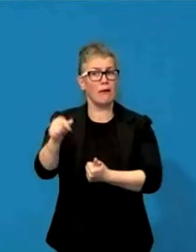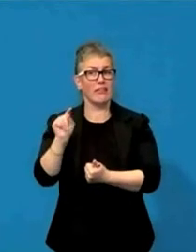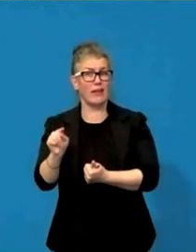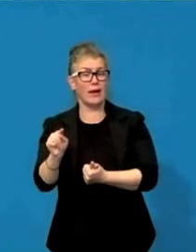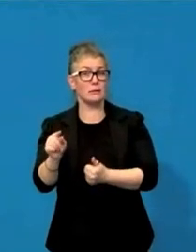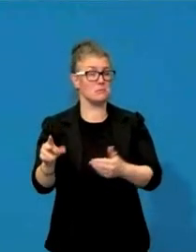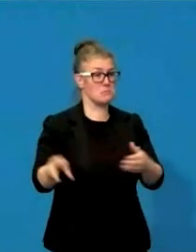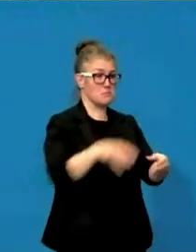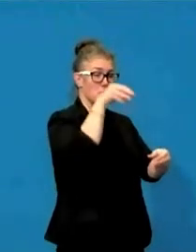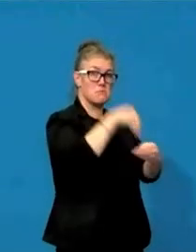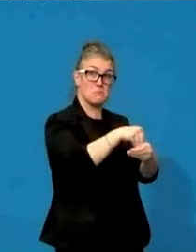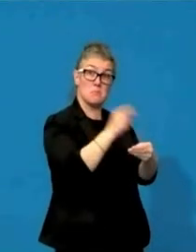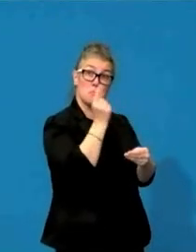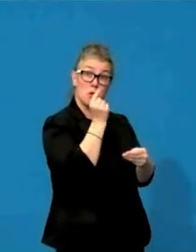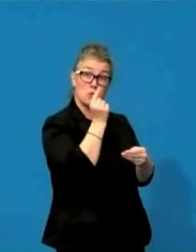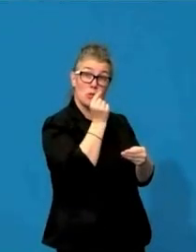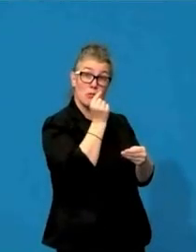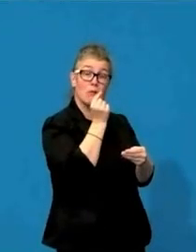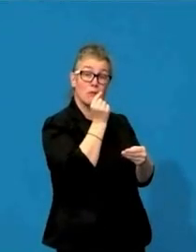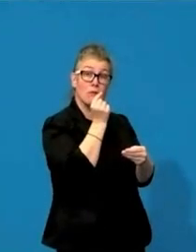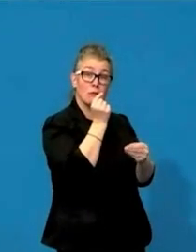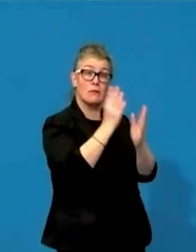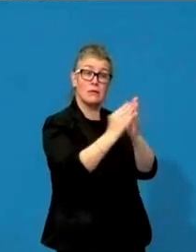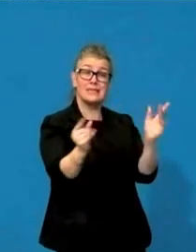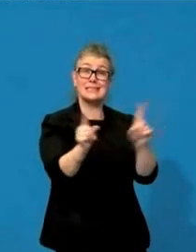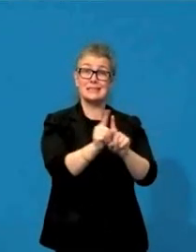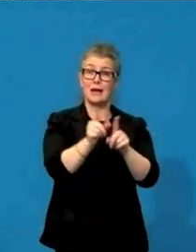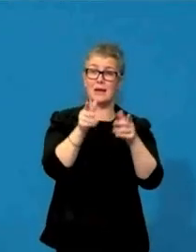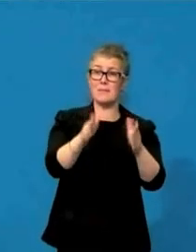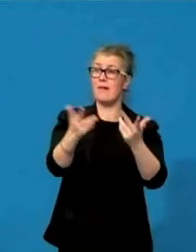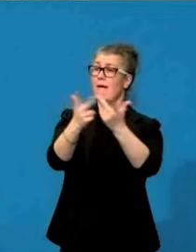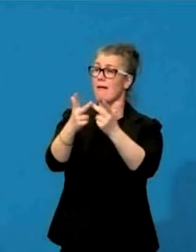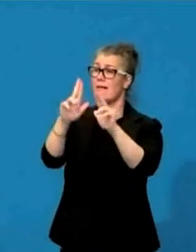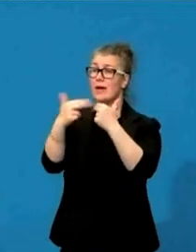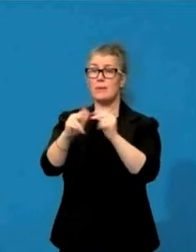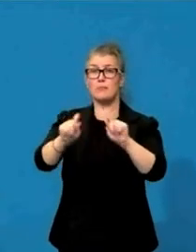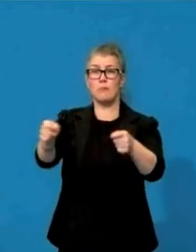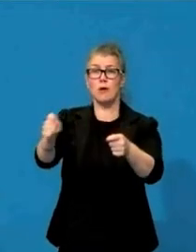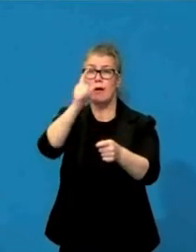could possibly parallel with other families or other situation - other situations.